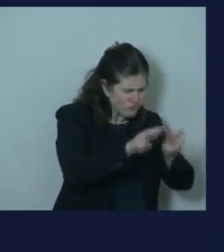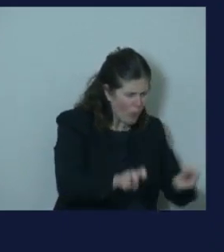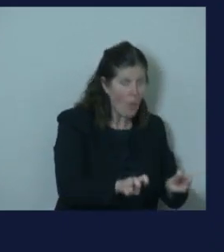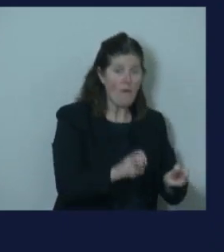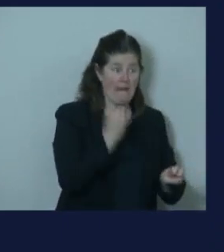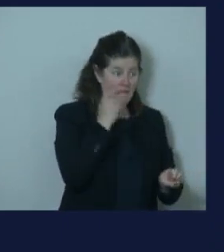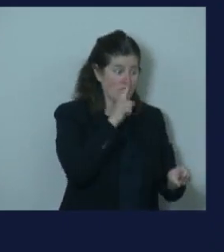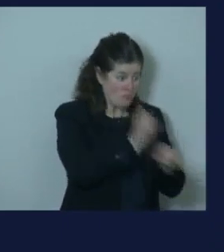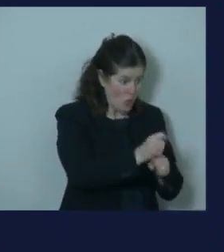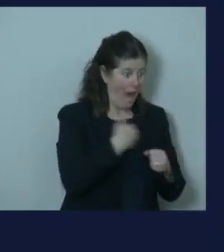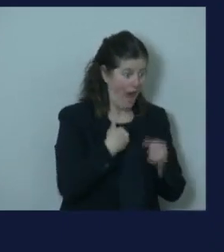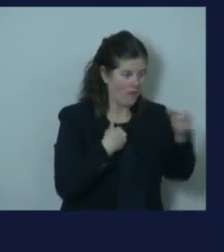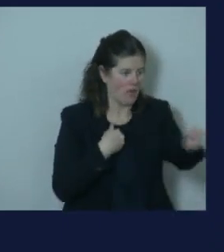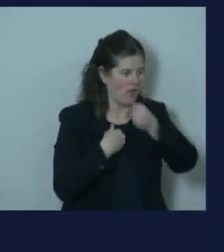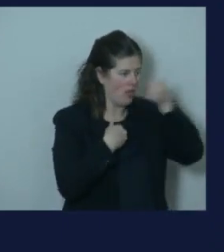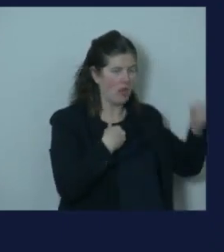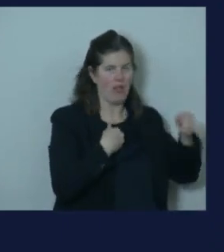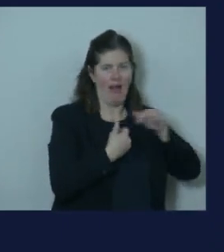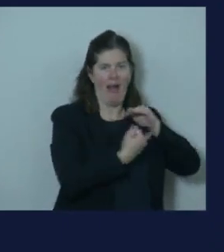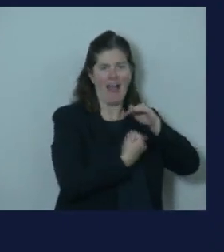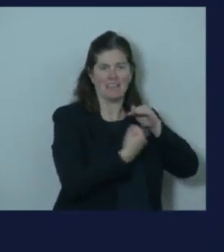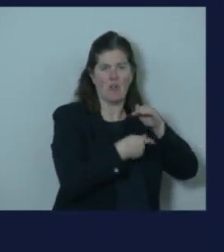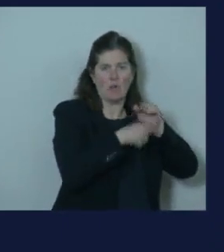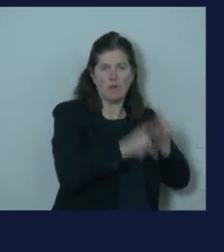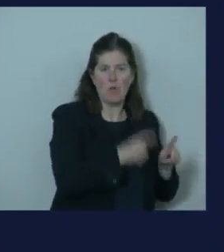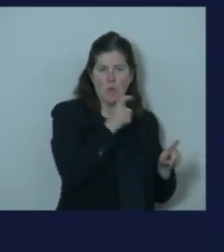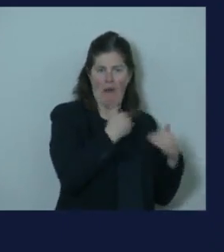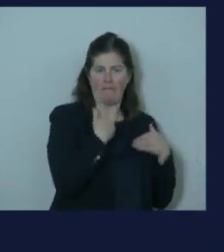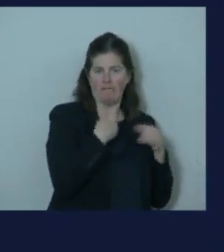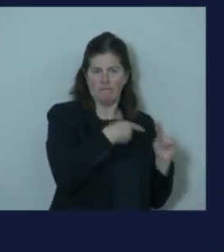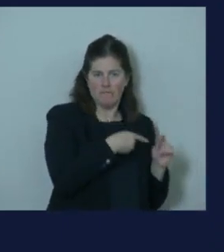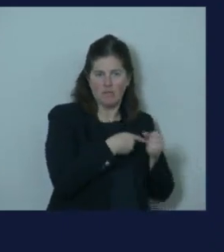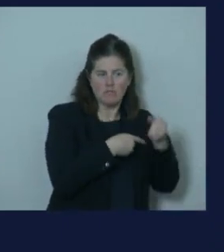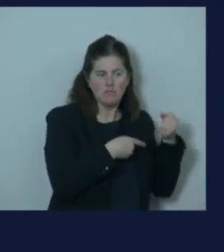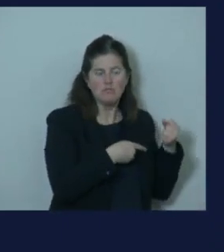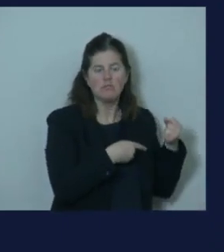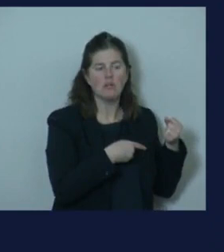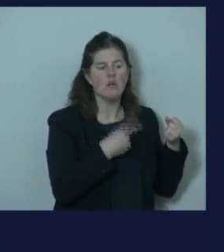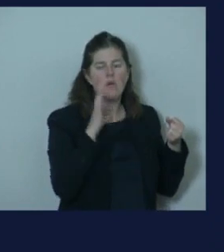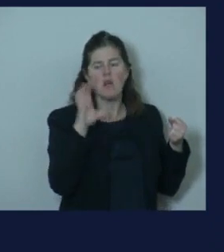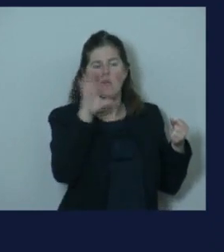ONE IS YOU ARE LOOKING FOR THE VIRUS SPECIFICALLY. ARE YOU POSITIVE OR NOT?